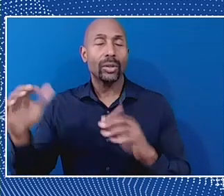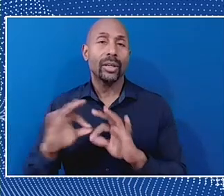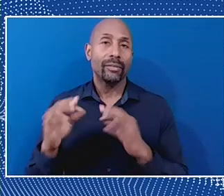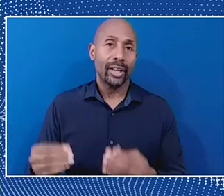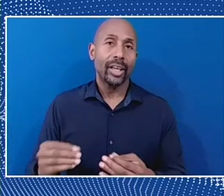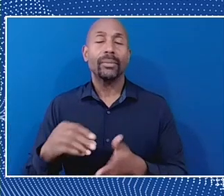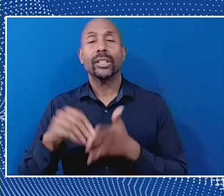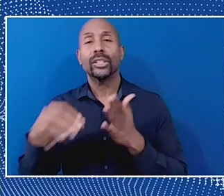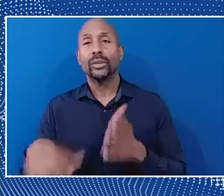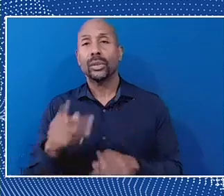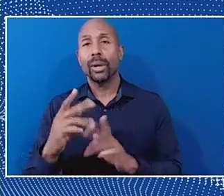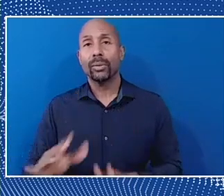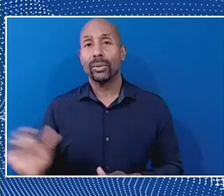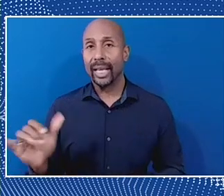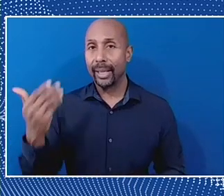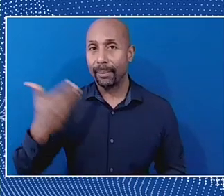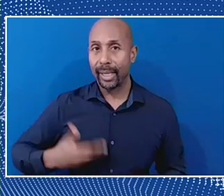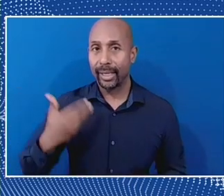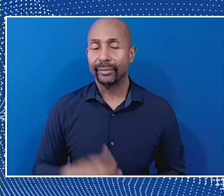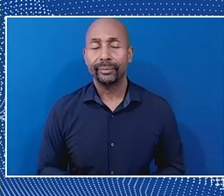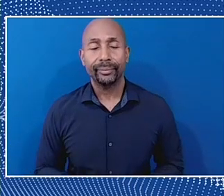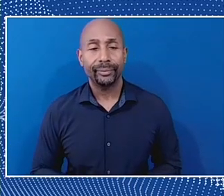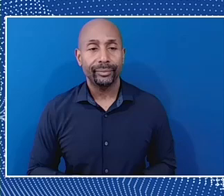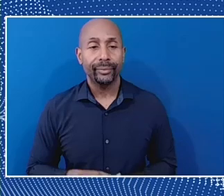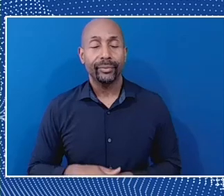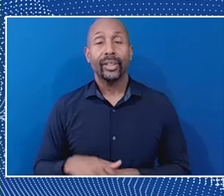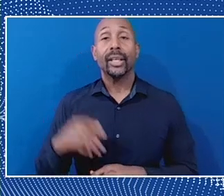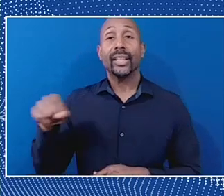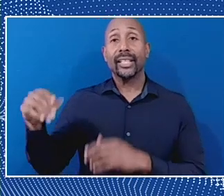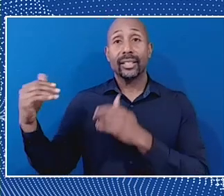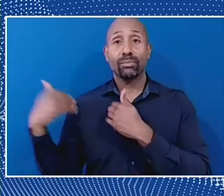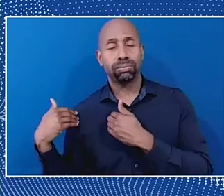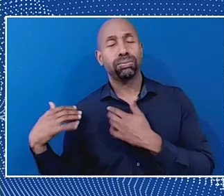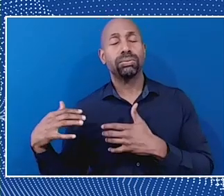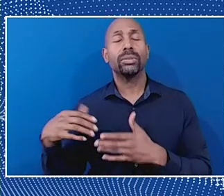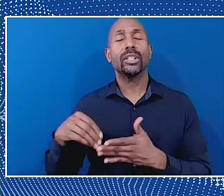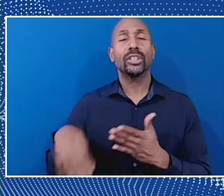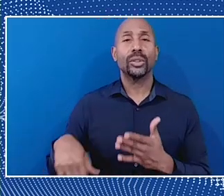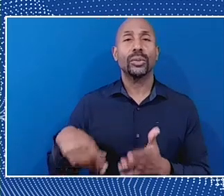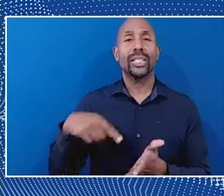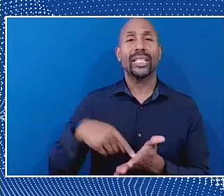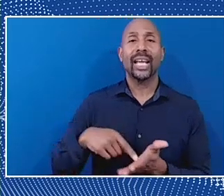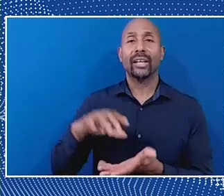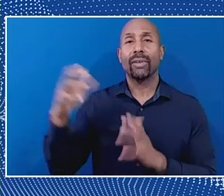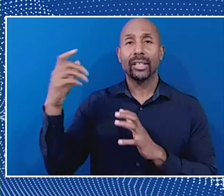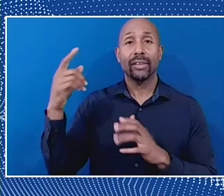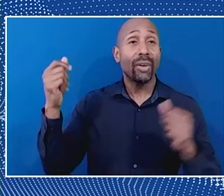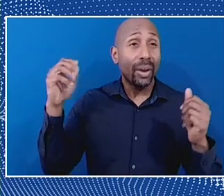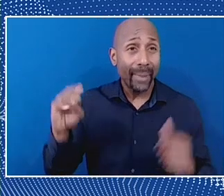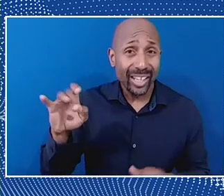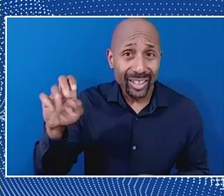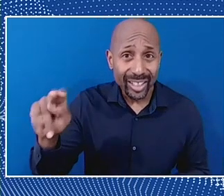myself can lift the burden of the student debt crisis for millions like myself. This would give families an opportunity to